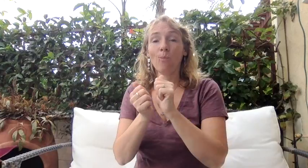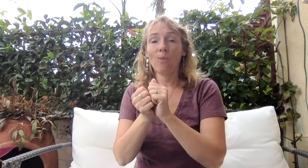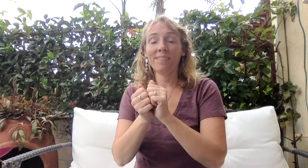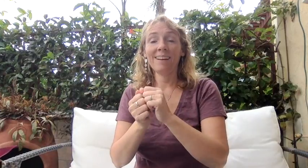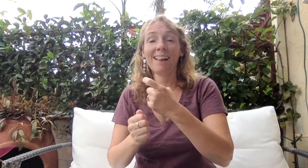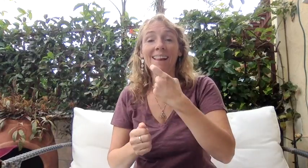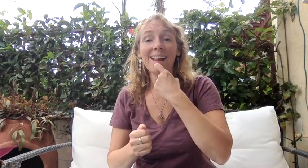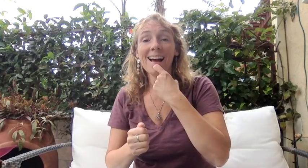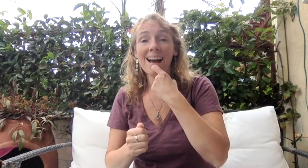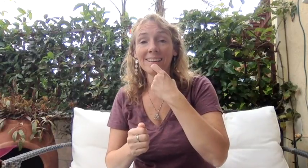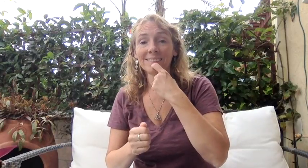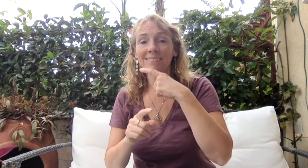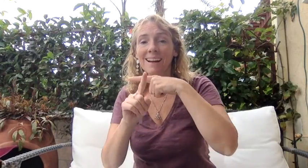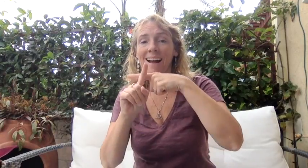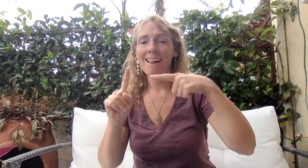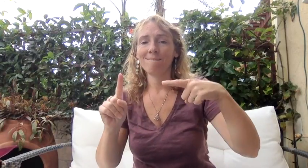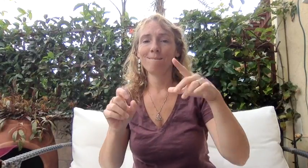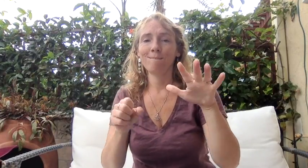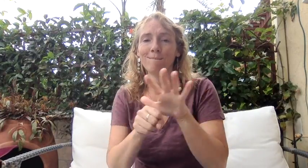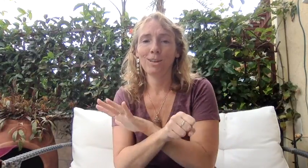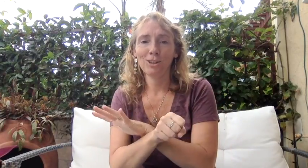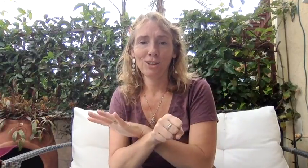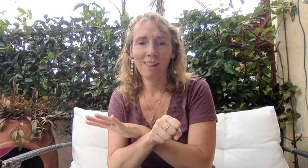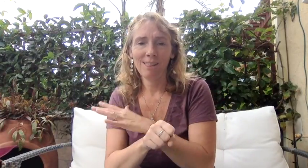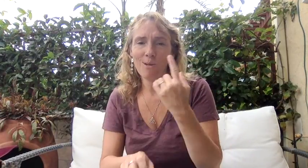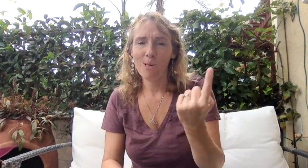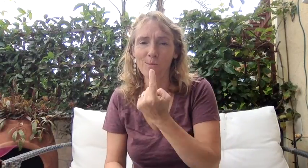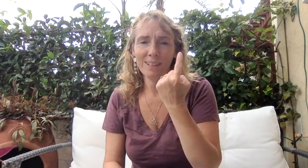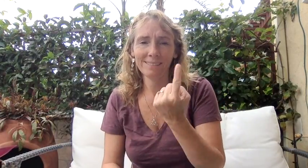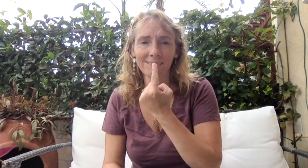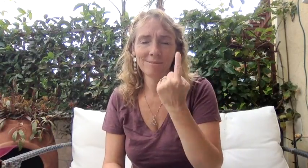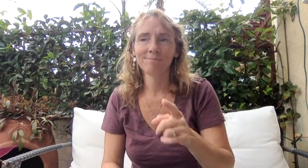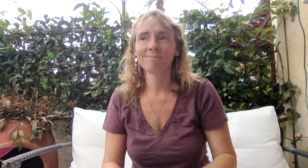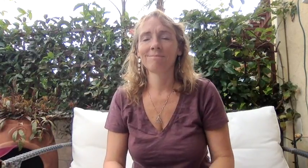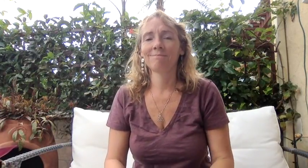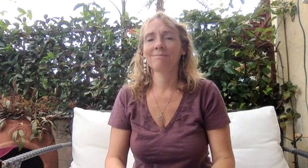And the world can see that this glass is half full always.